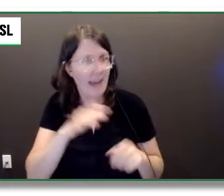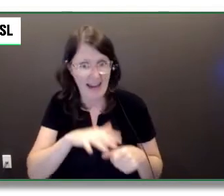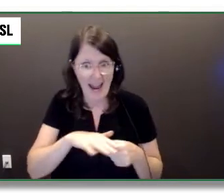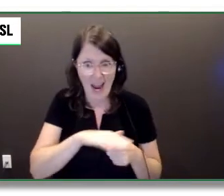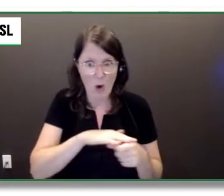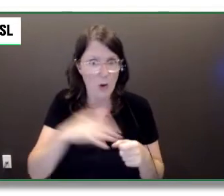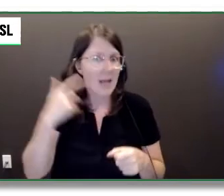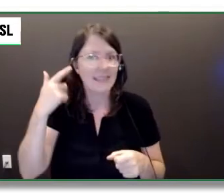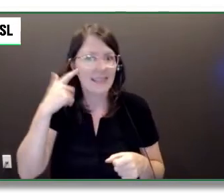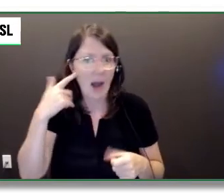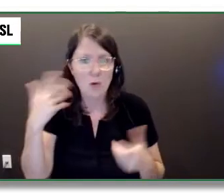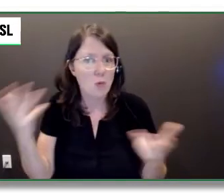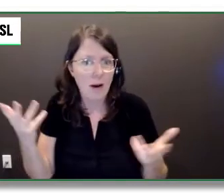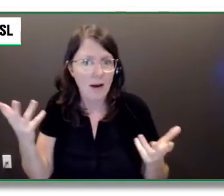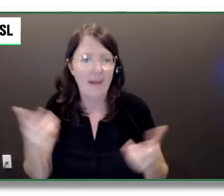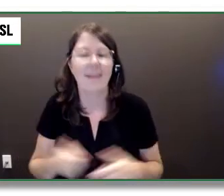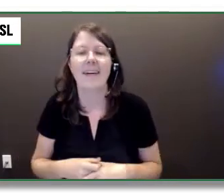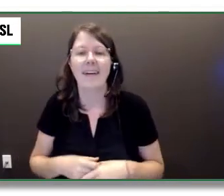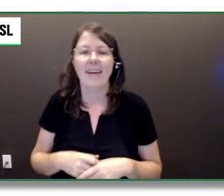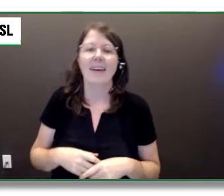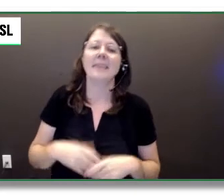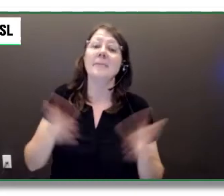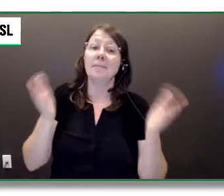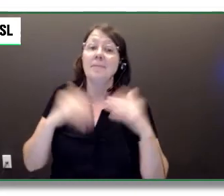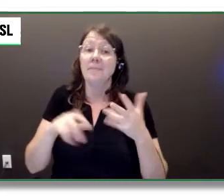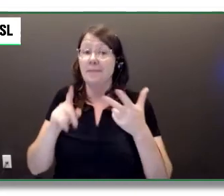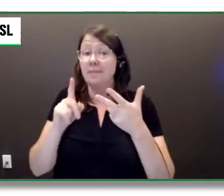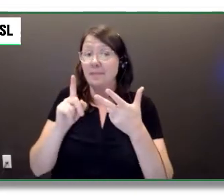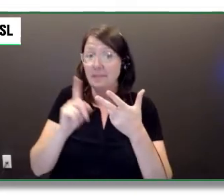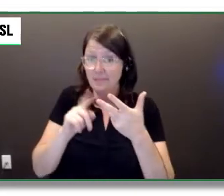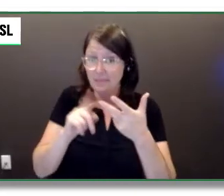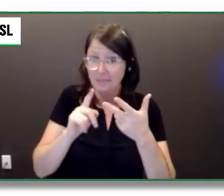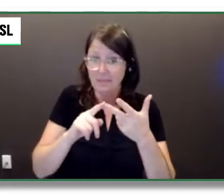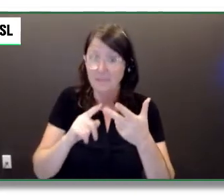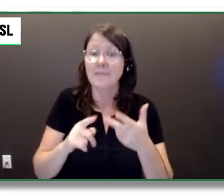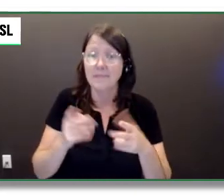this could be video feeds or audio feeds. So on the right, I have two examples - the